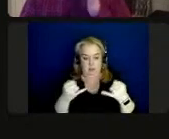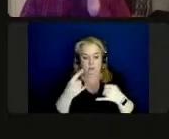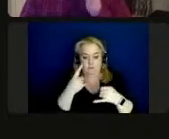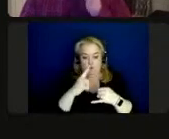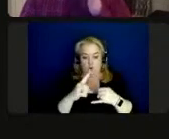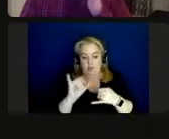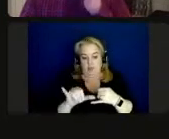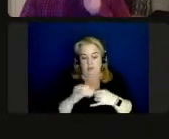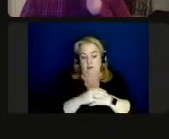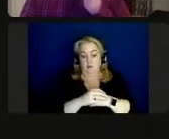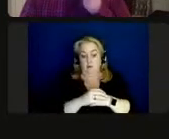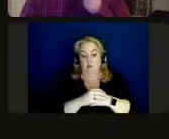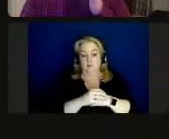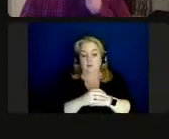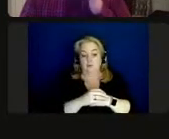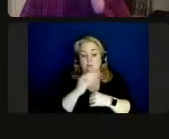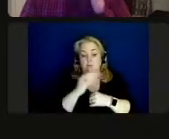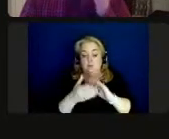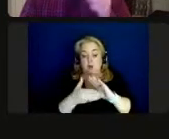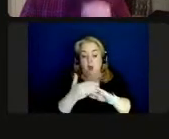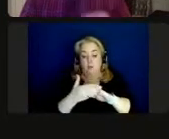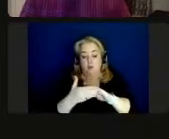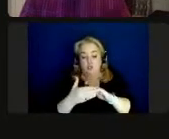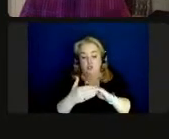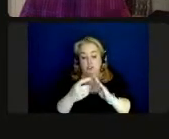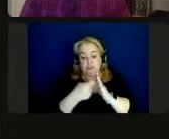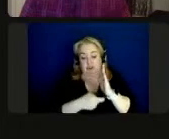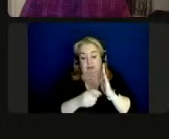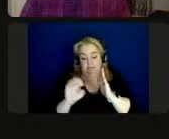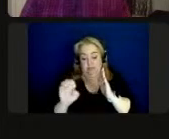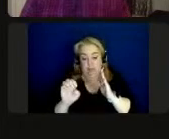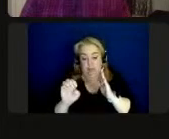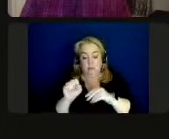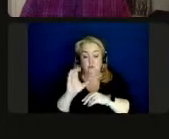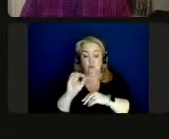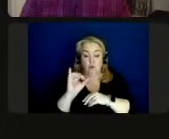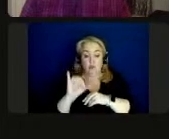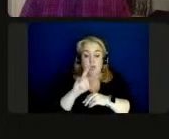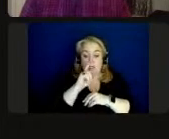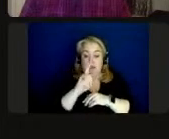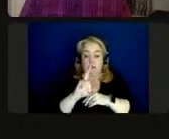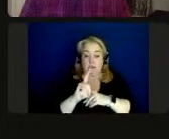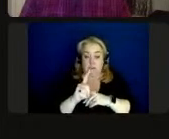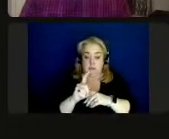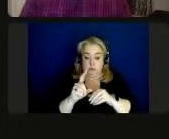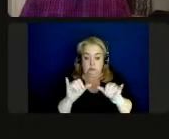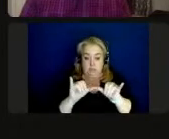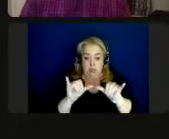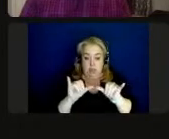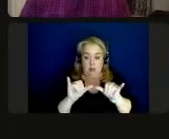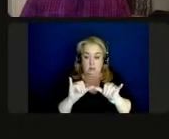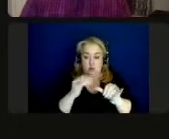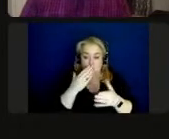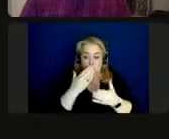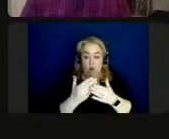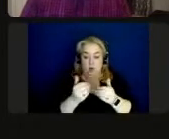TO TT DEADL